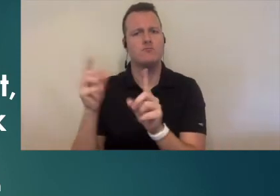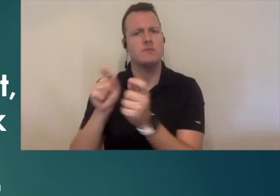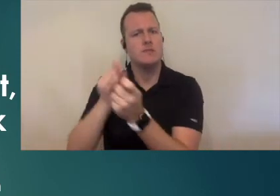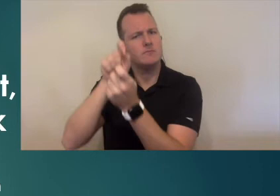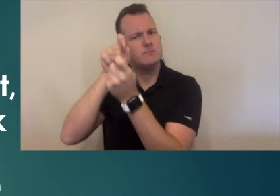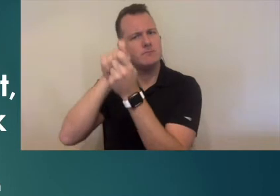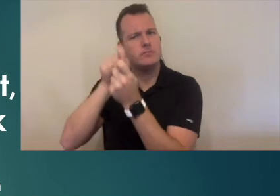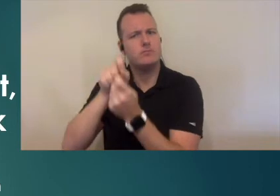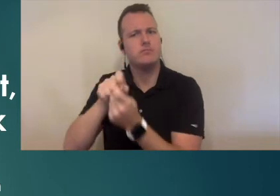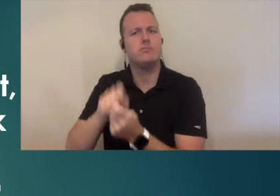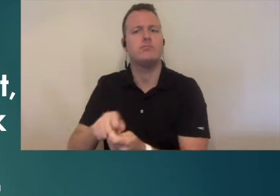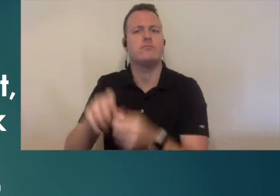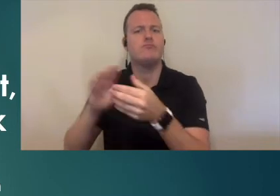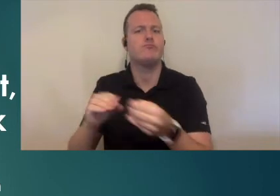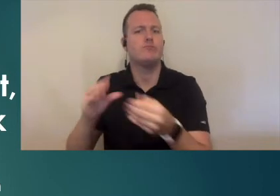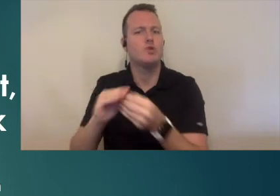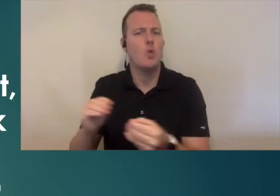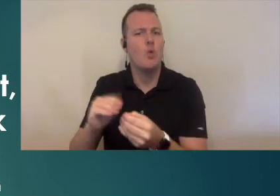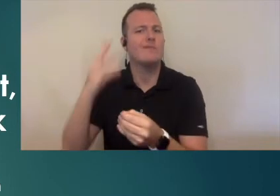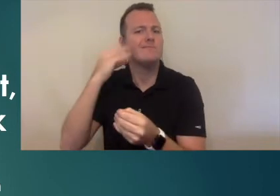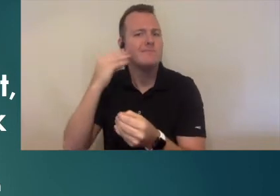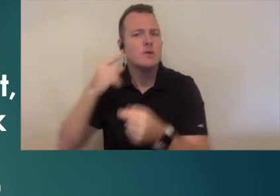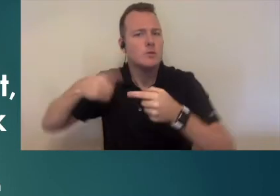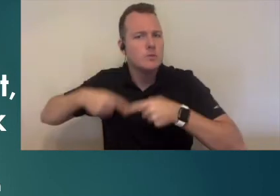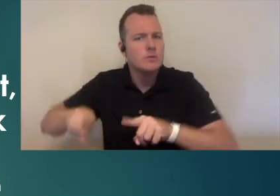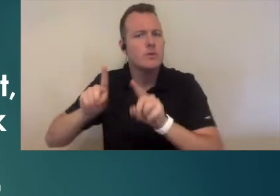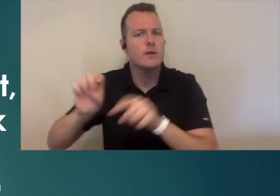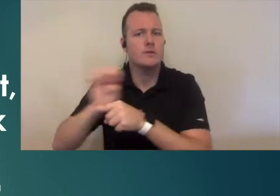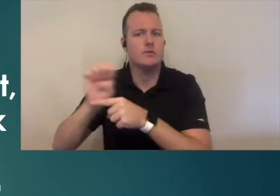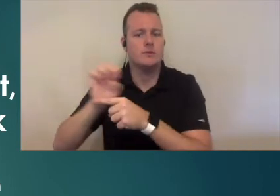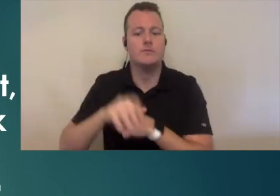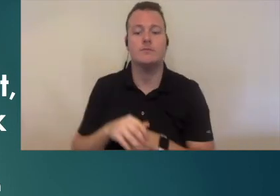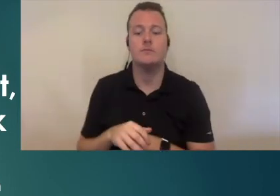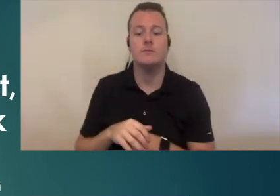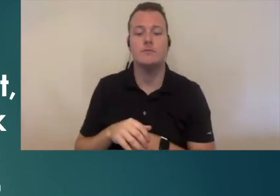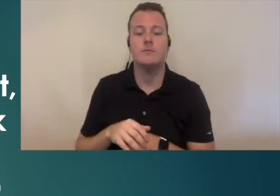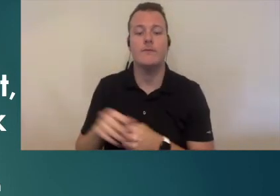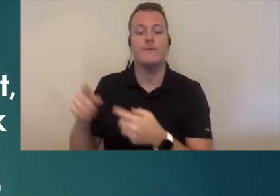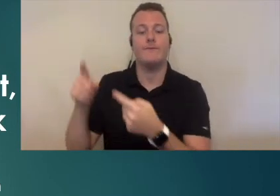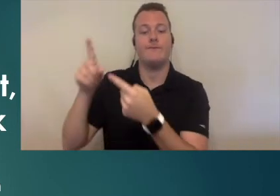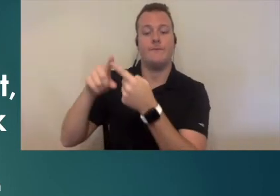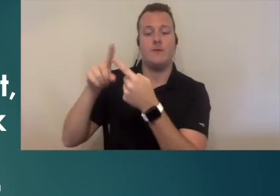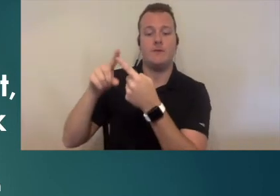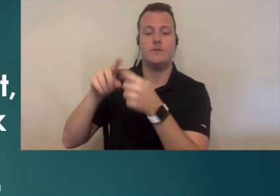telling your externship story. So for example, that first bullet point, the use